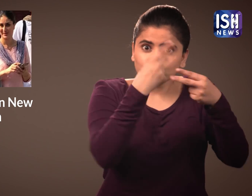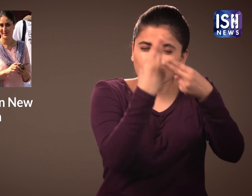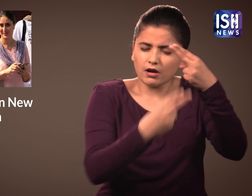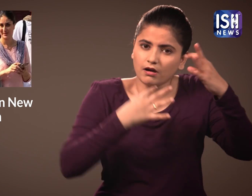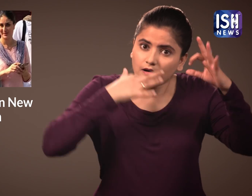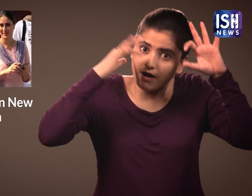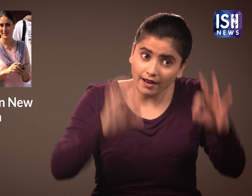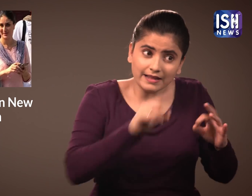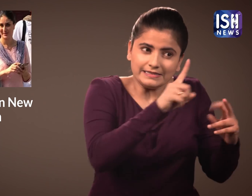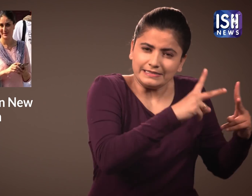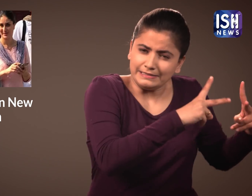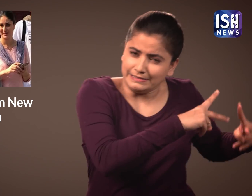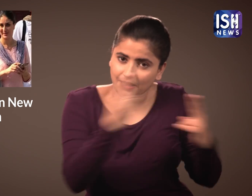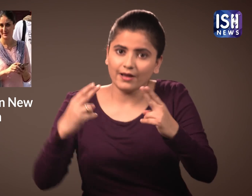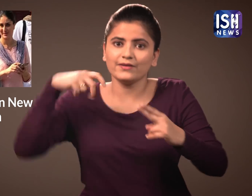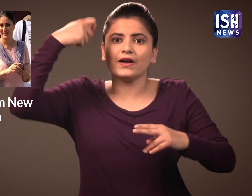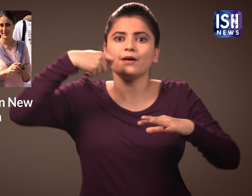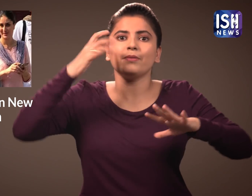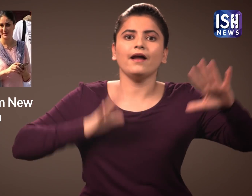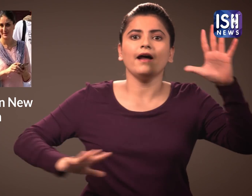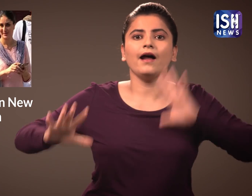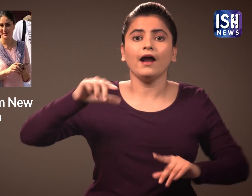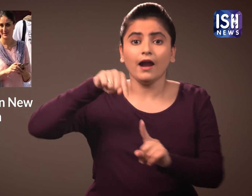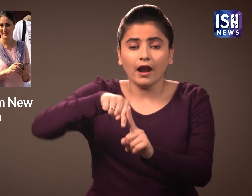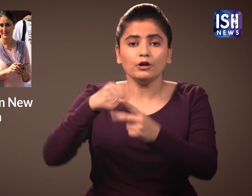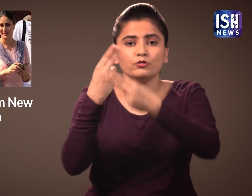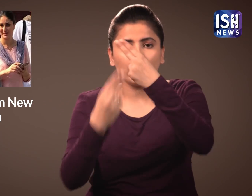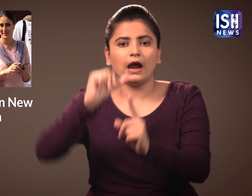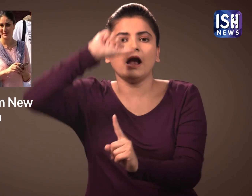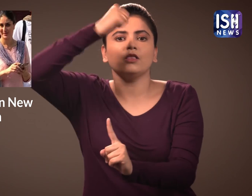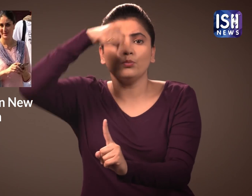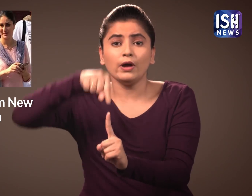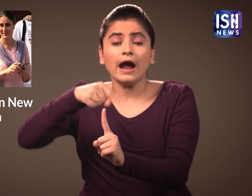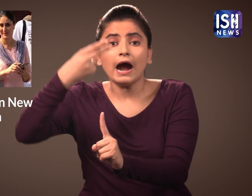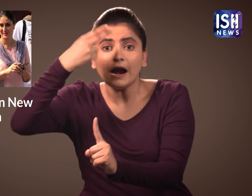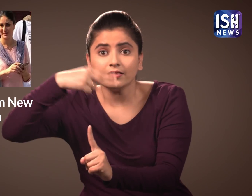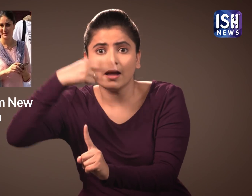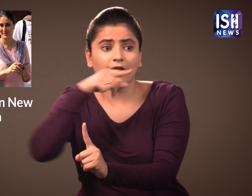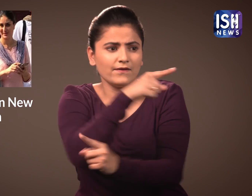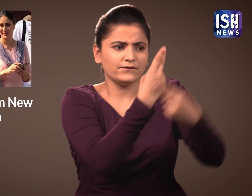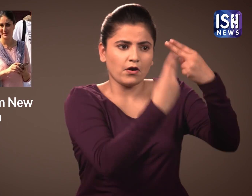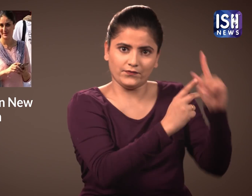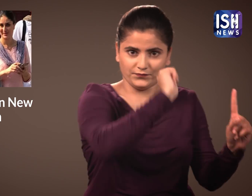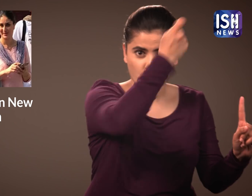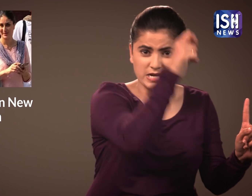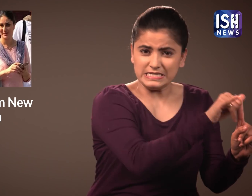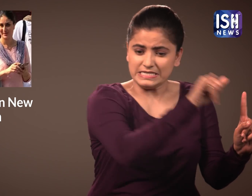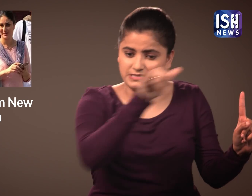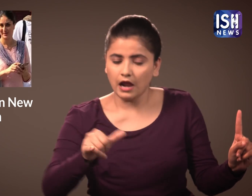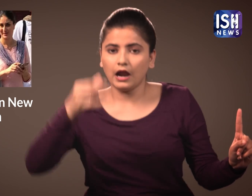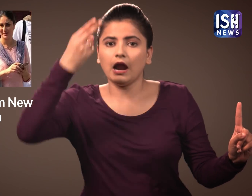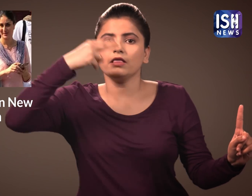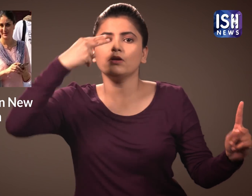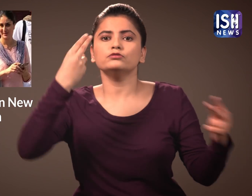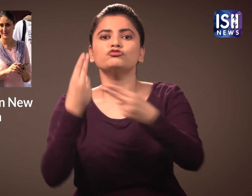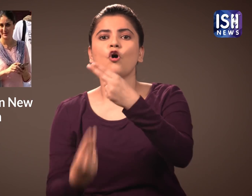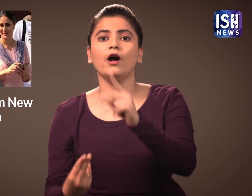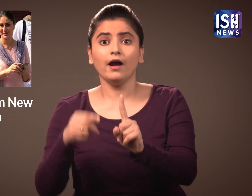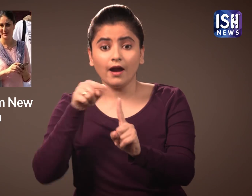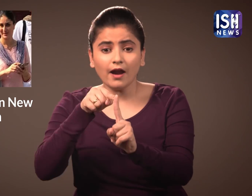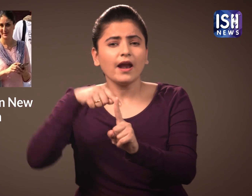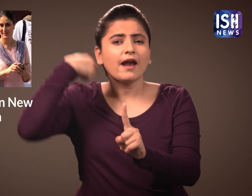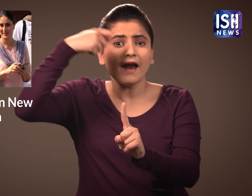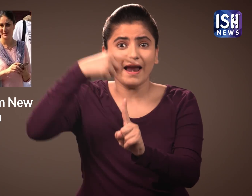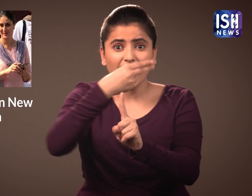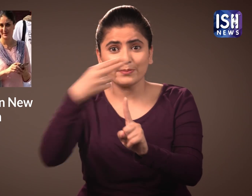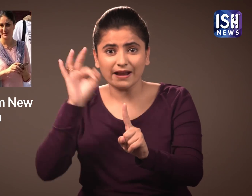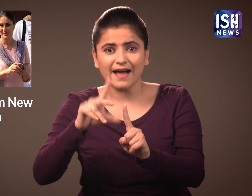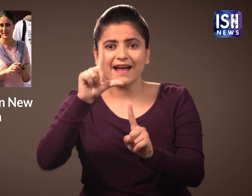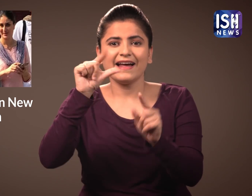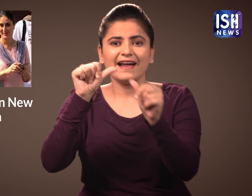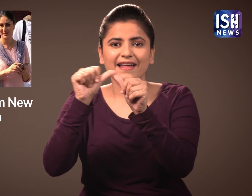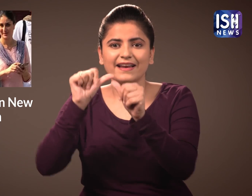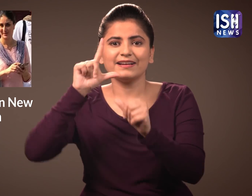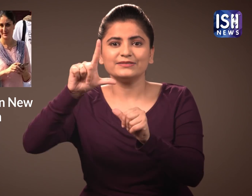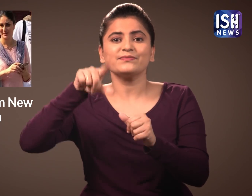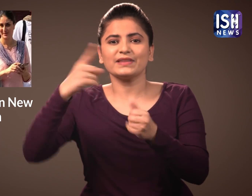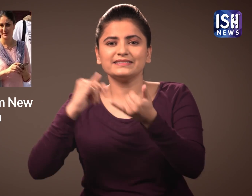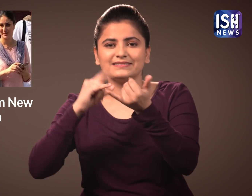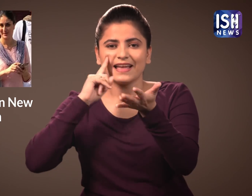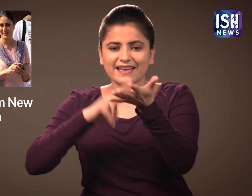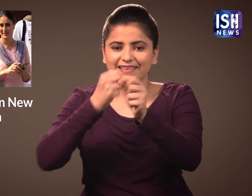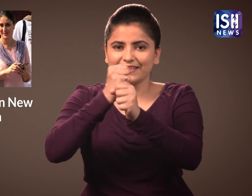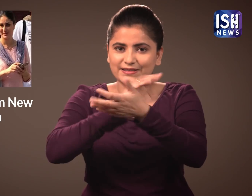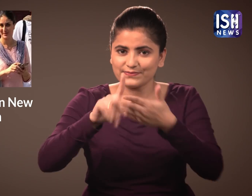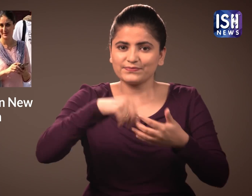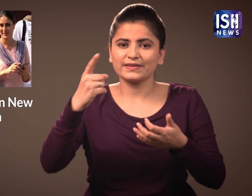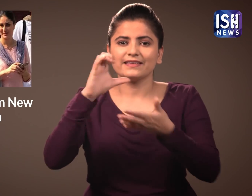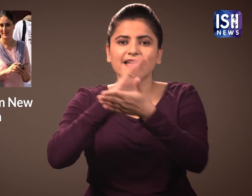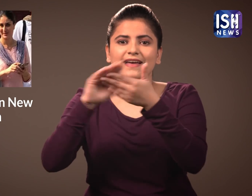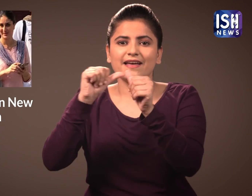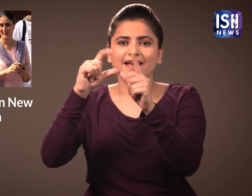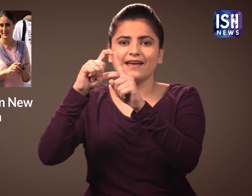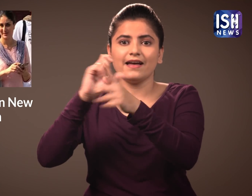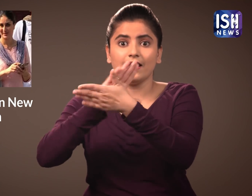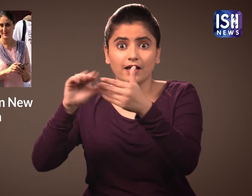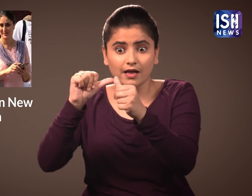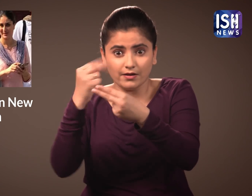This english movie will now be remade in Hindi titled Laal Singh Chaddha.